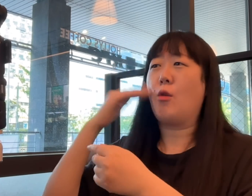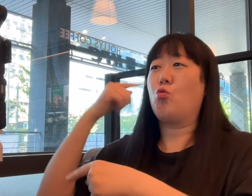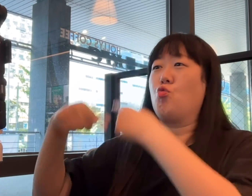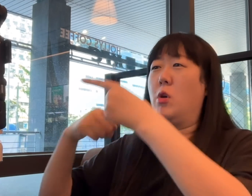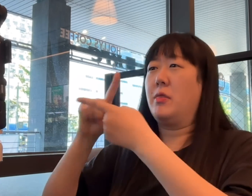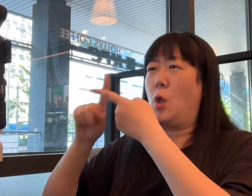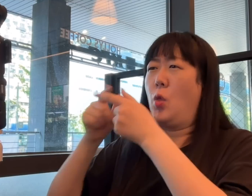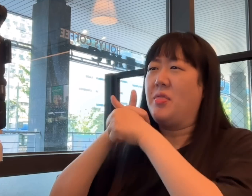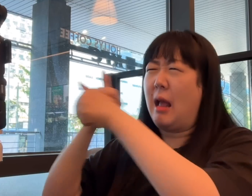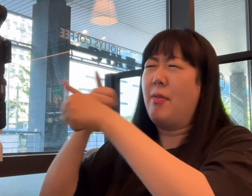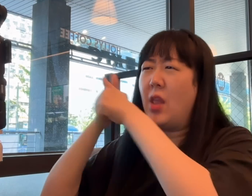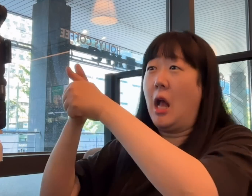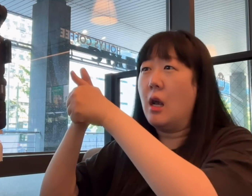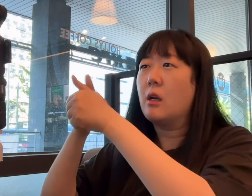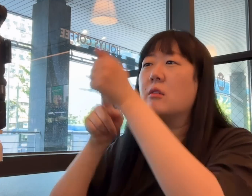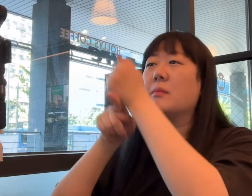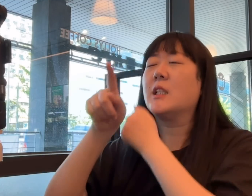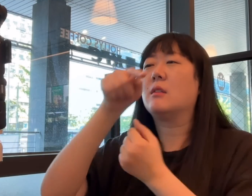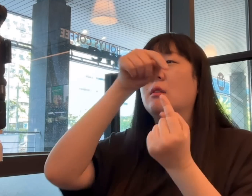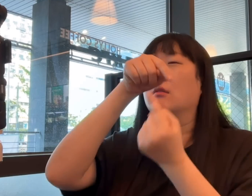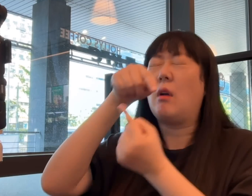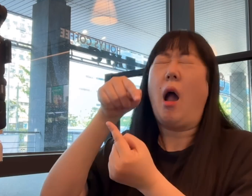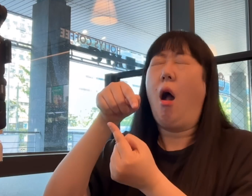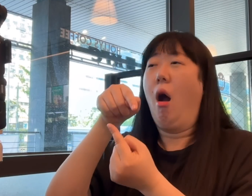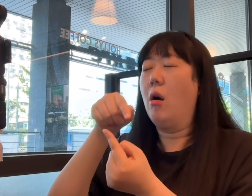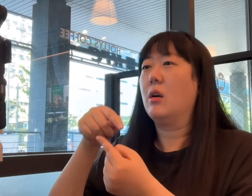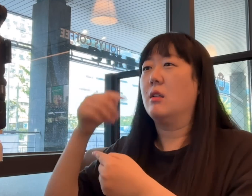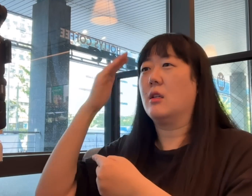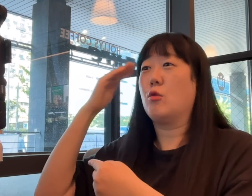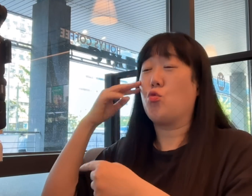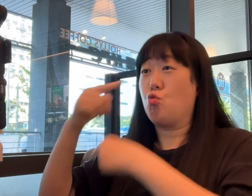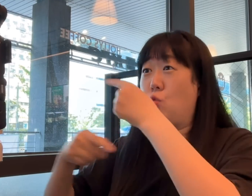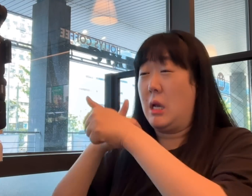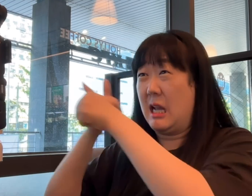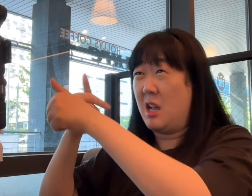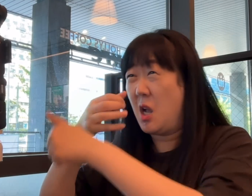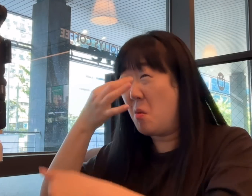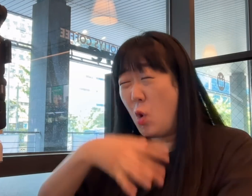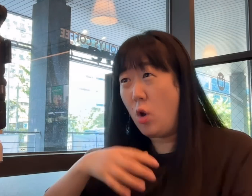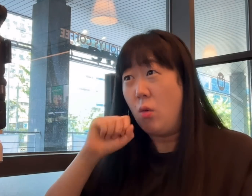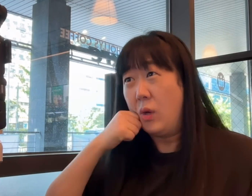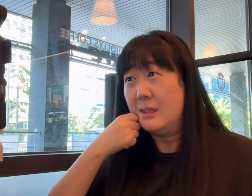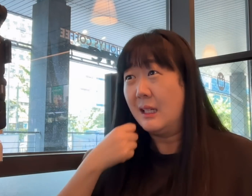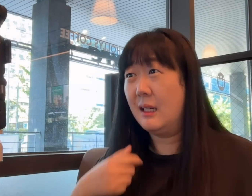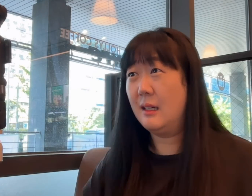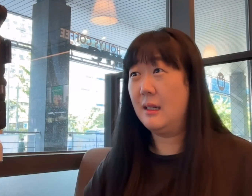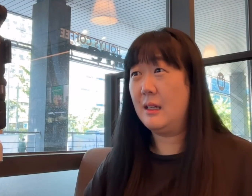the Korean sign language instead of the Korean sentences, Is it difficult to imitate Korean sign language instead of sentence-style sign language ? It's hard?